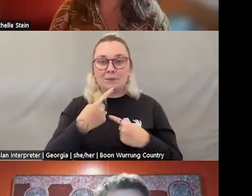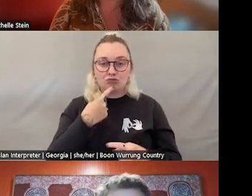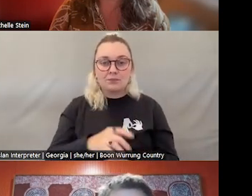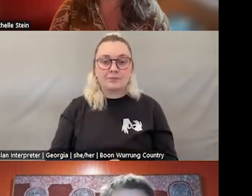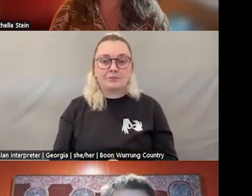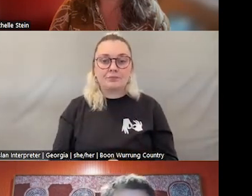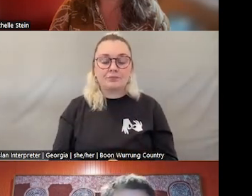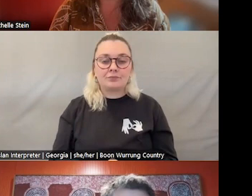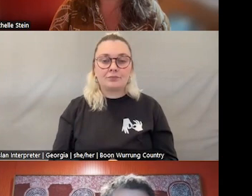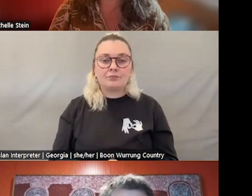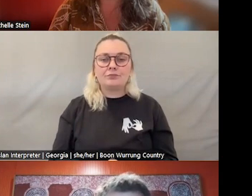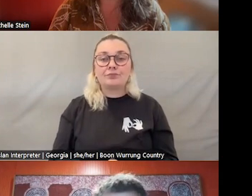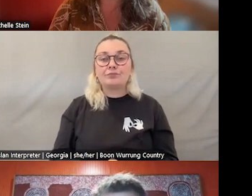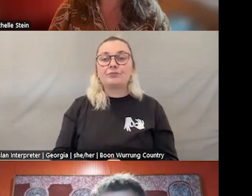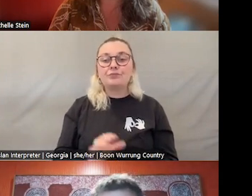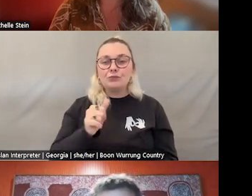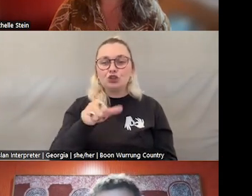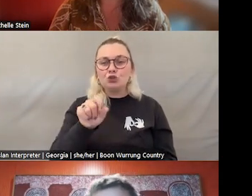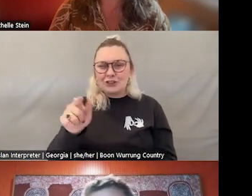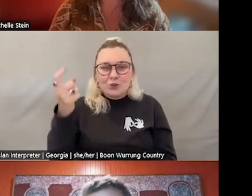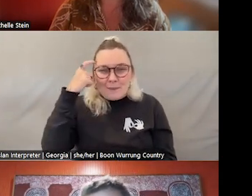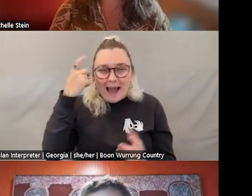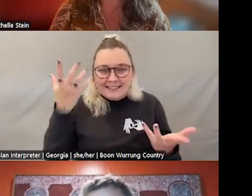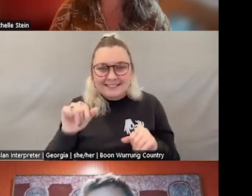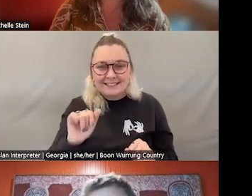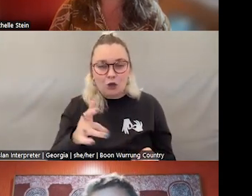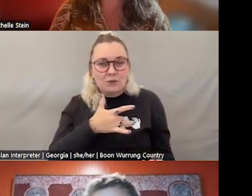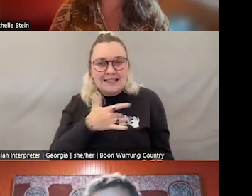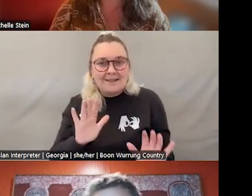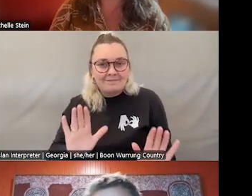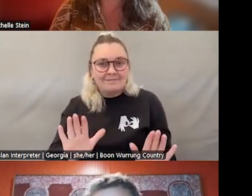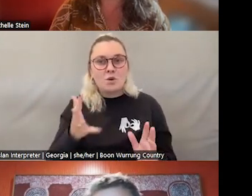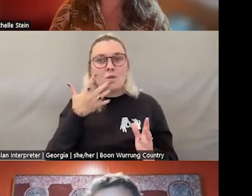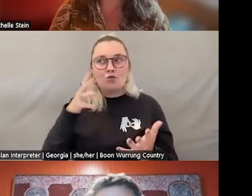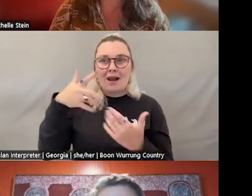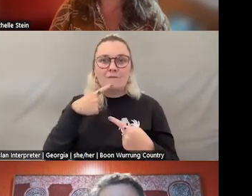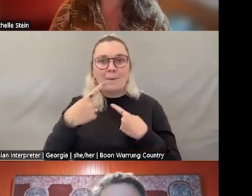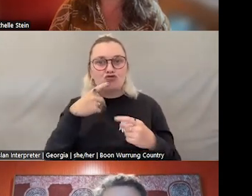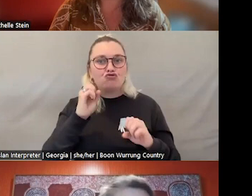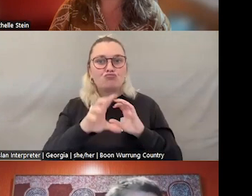You know, you're using your smarts, your sensitivity, when collecting the data. I am